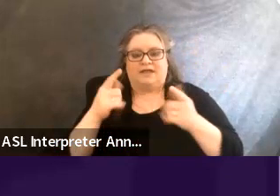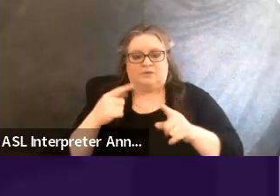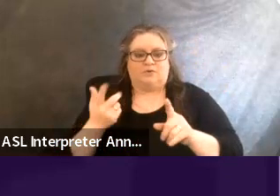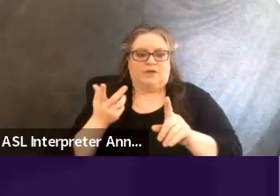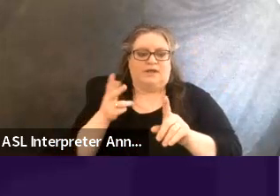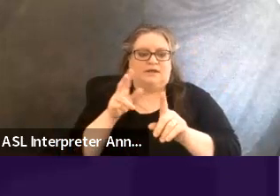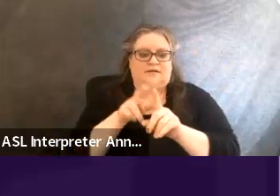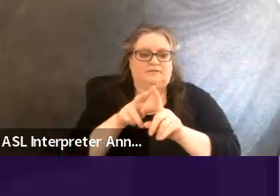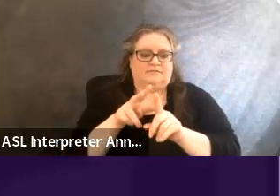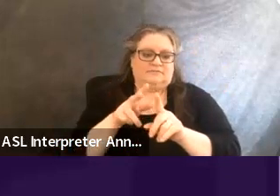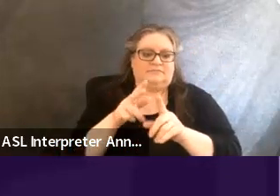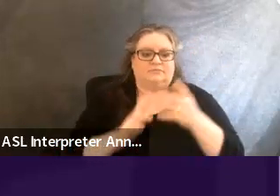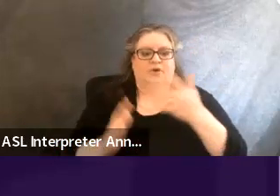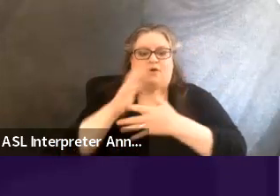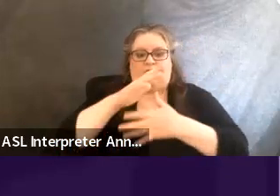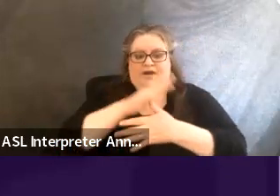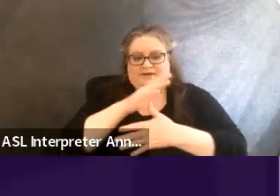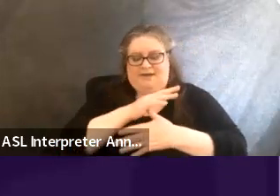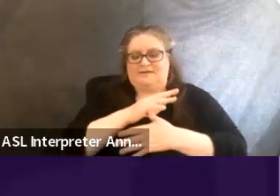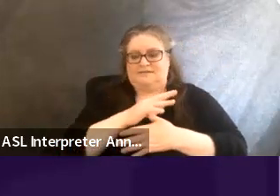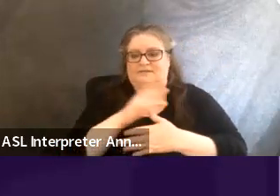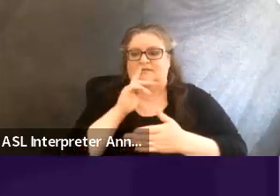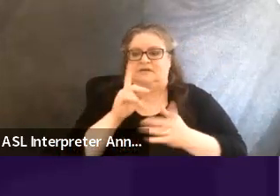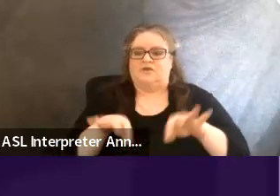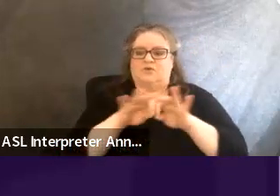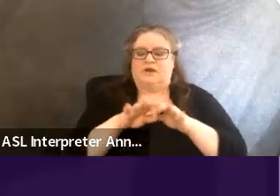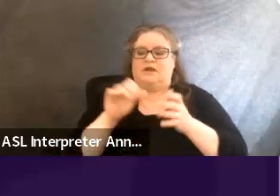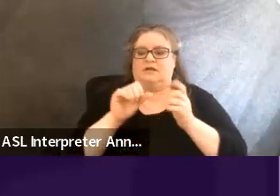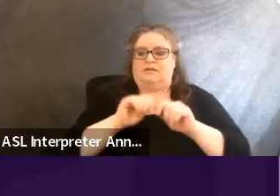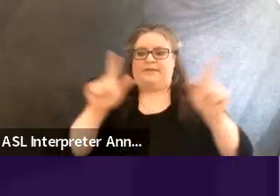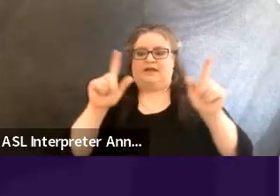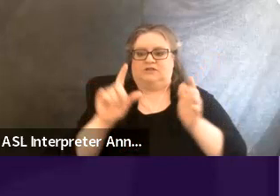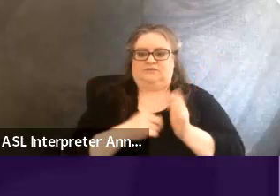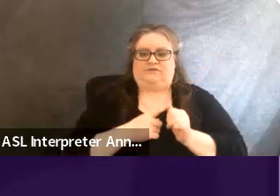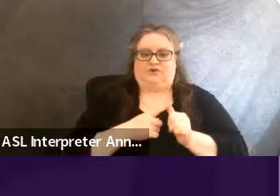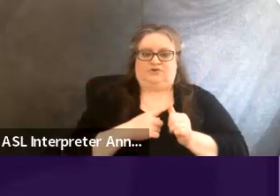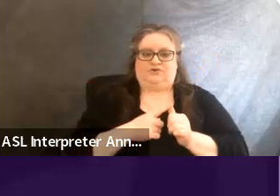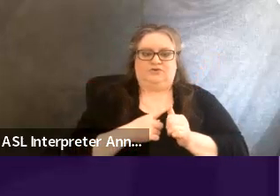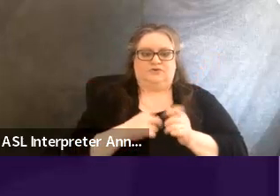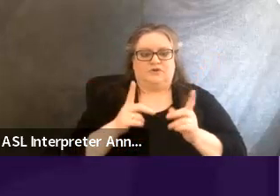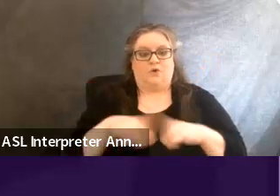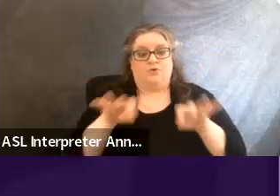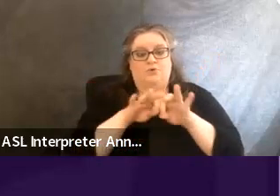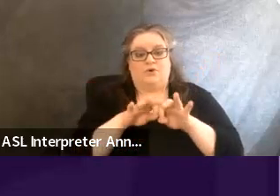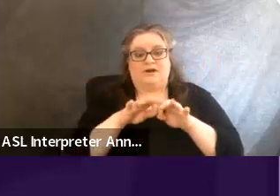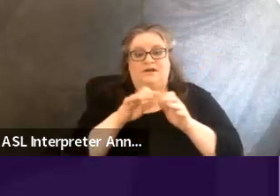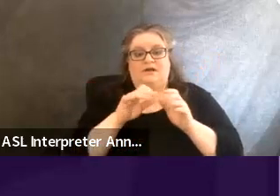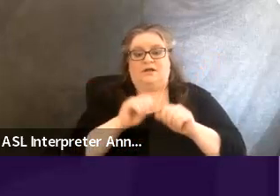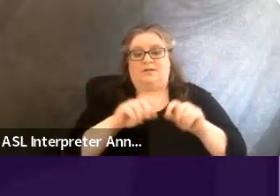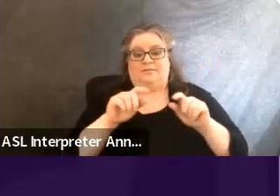We normally prioritize the critical pages first. So, critical pages are the pages or sections